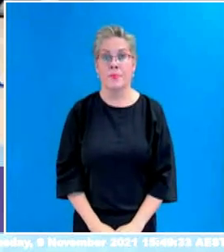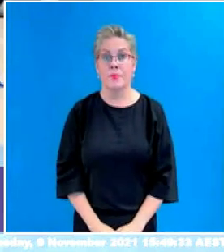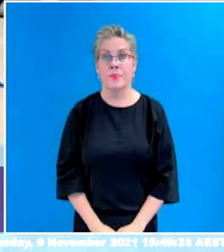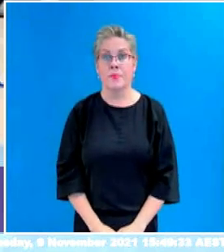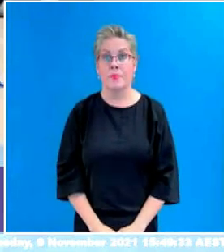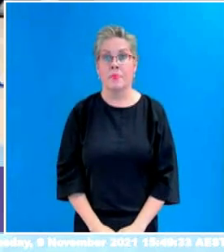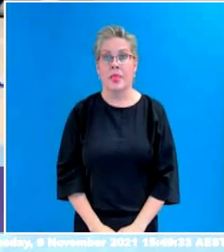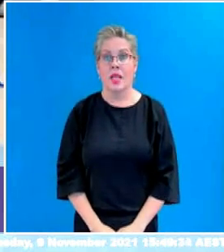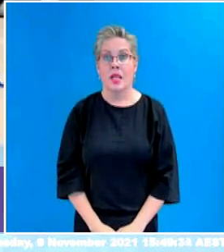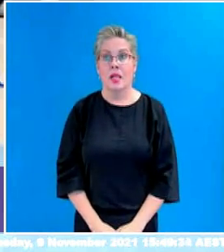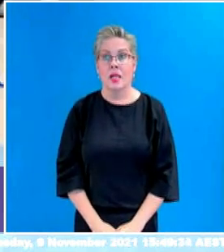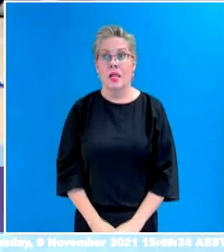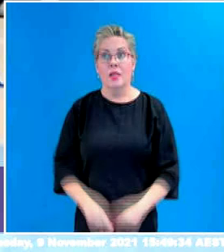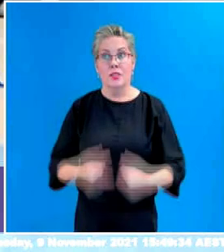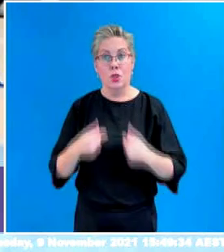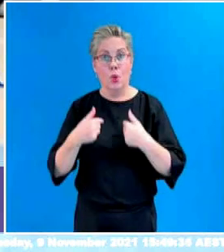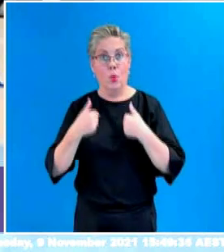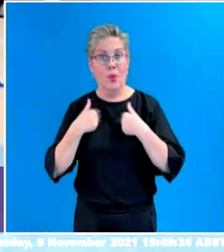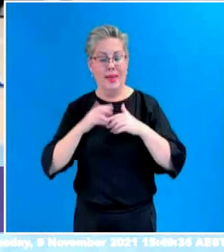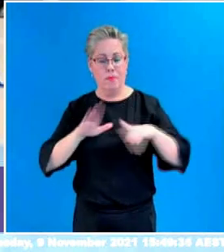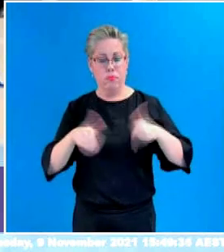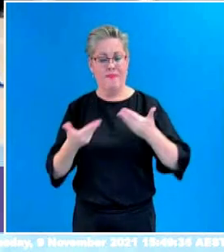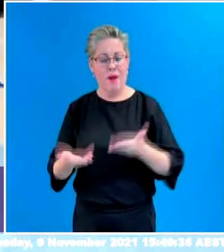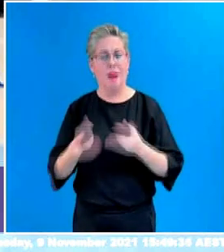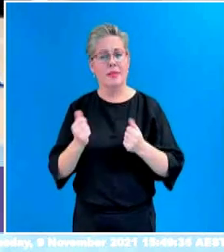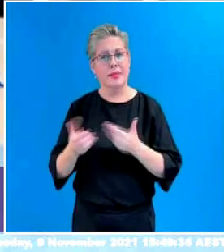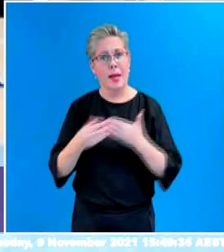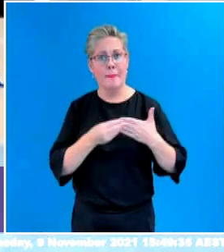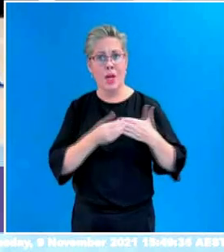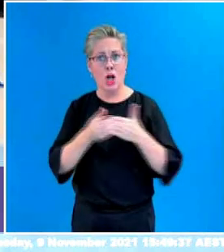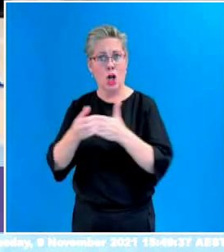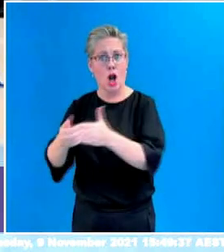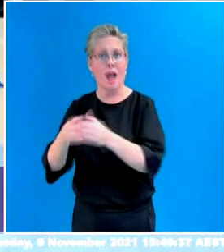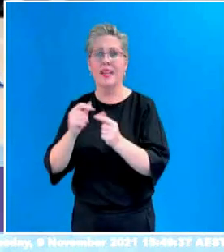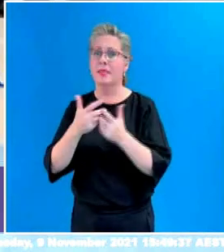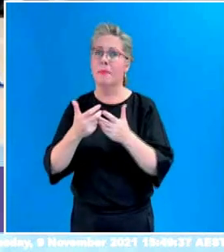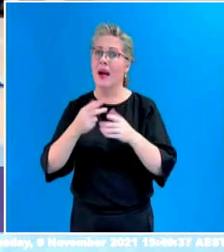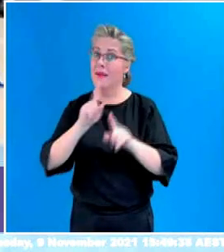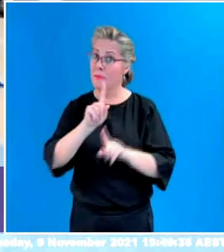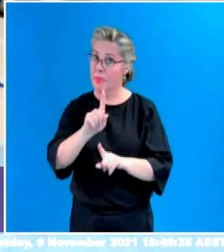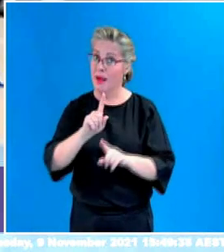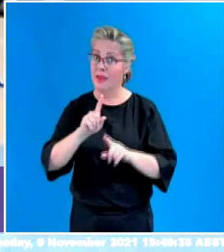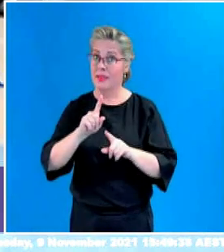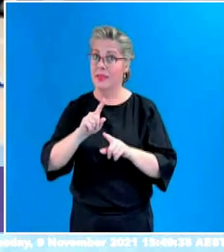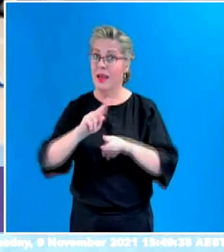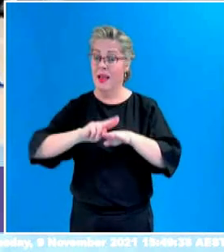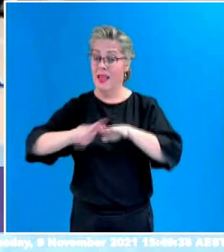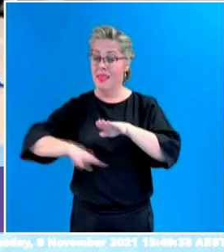to that work, the National Disability Strategy plays that role.